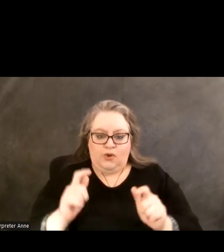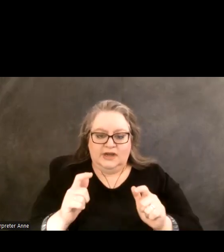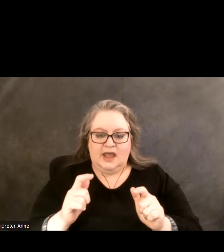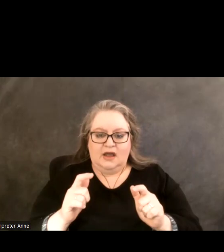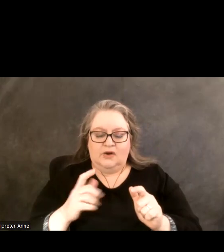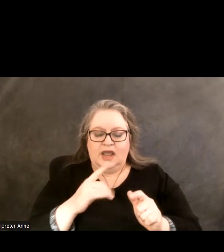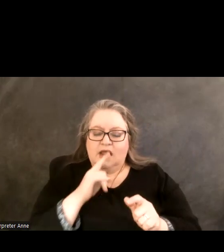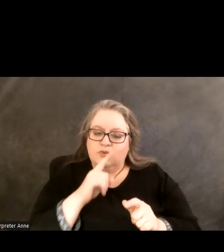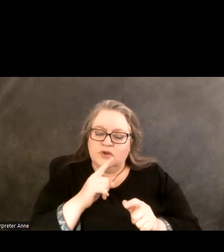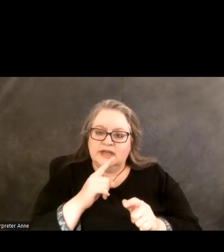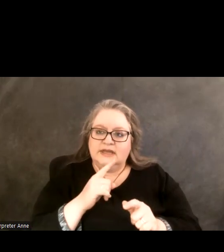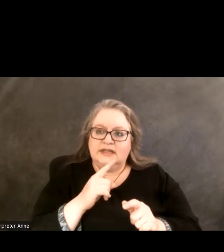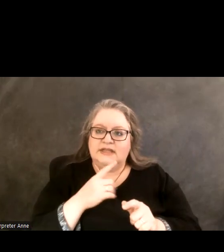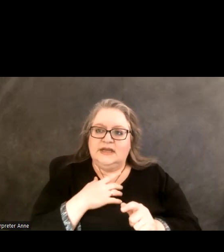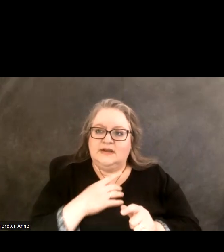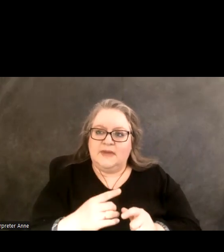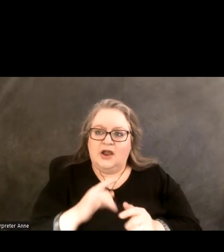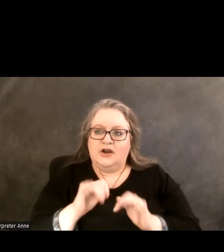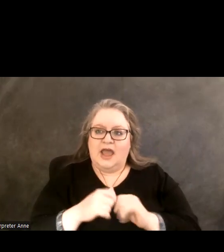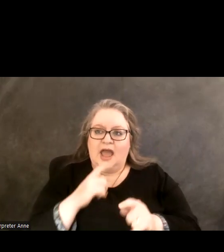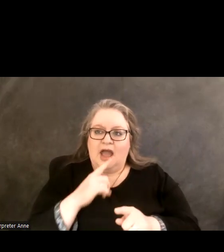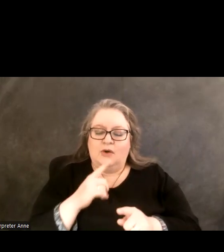admired it for how it broke things down, like, it doesn't